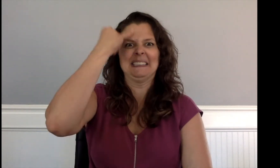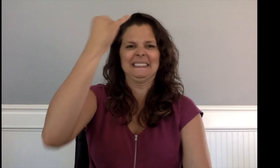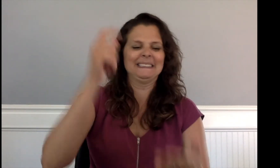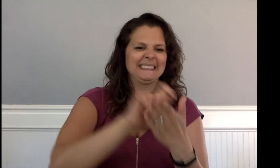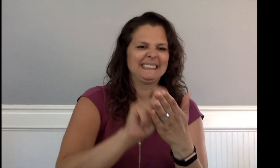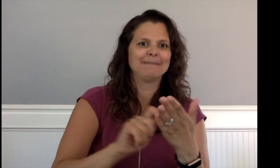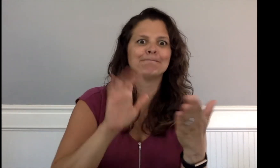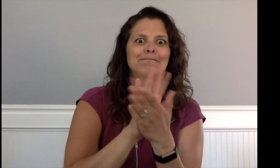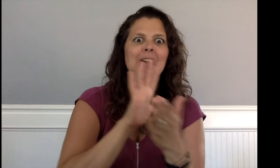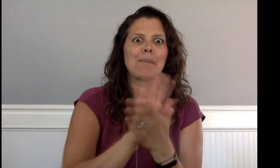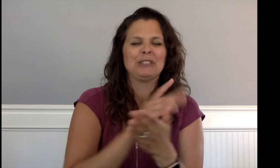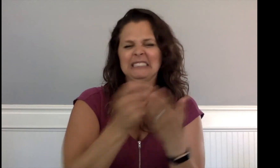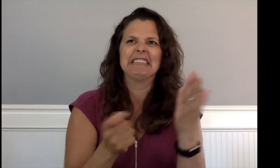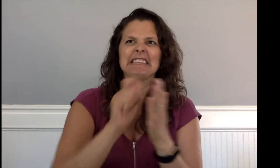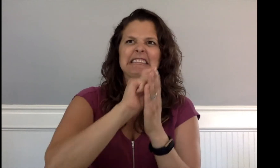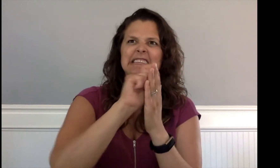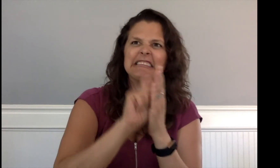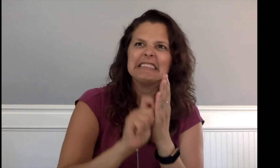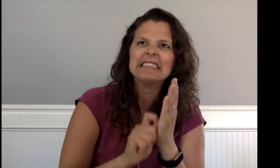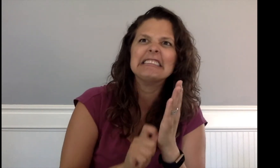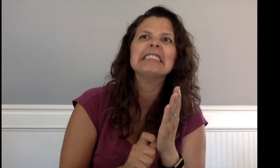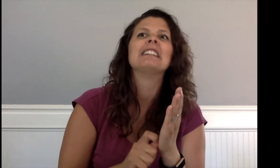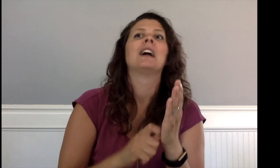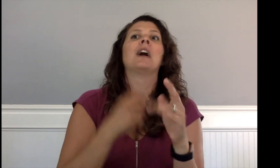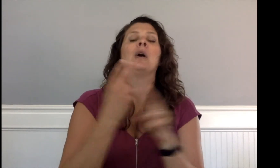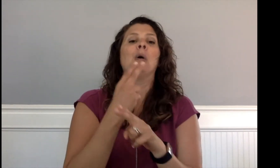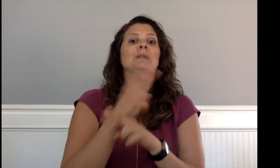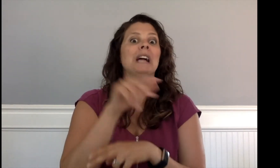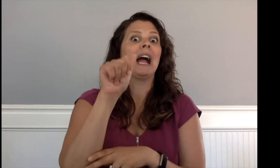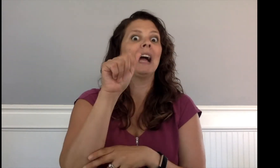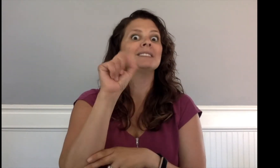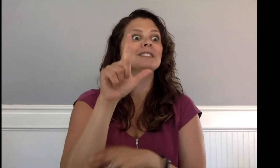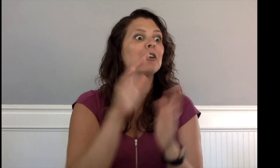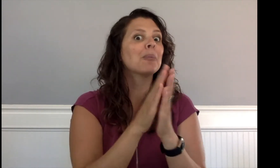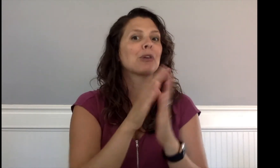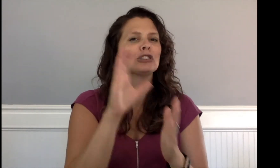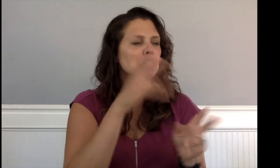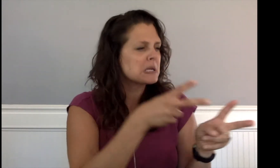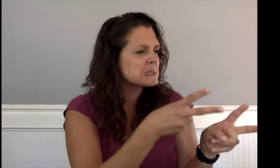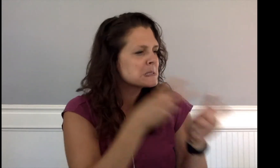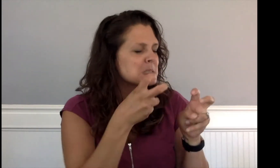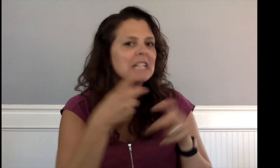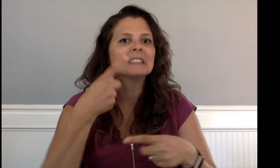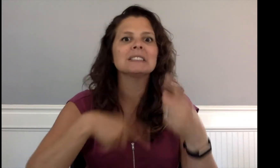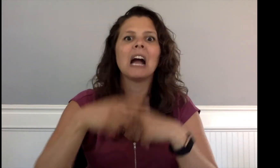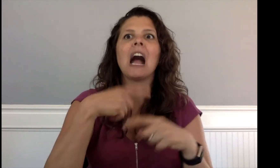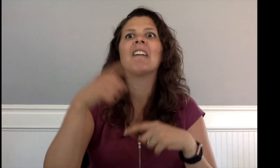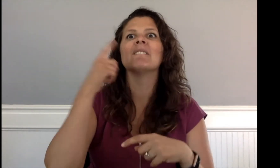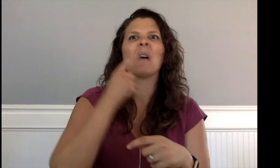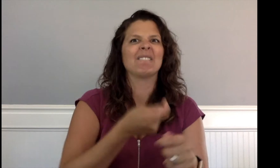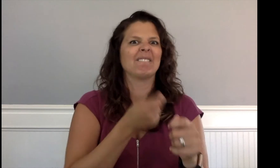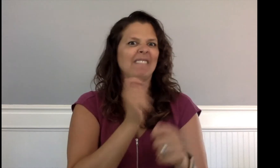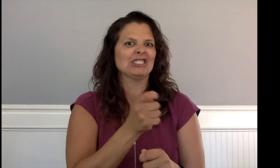Charlie tore out a few sheets of paper from his notebook. Using the ASL book, he drew a picture of